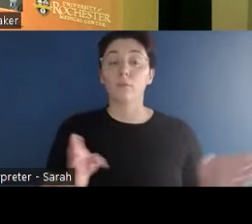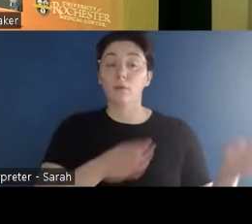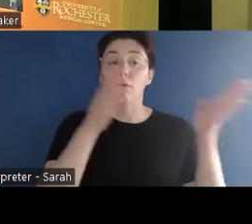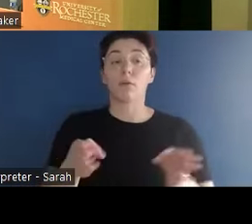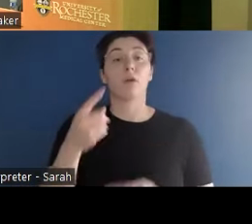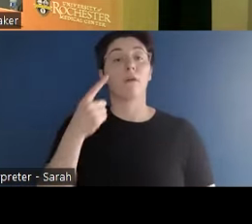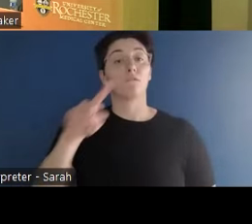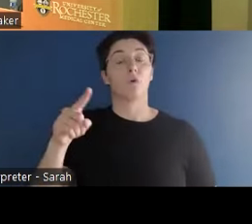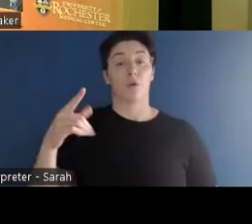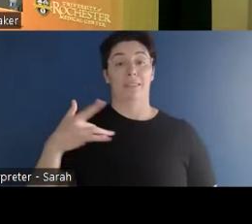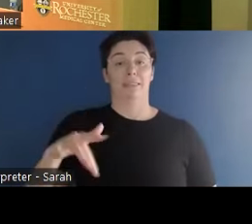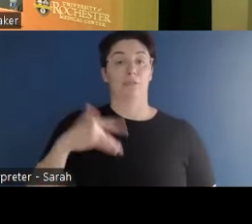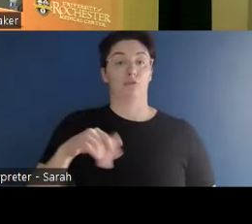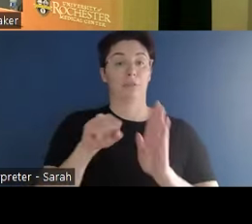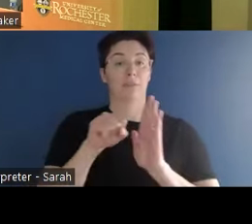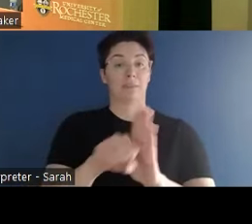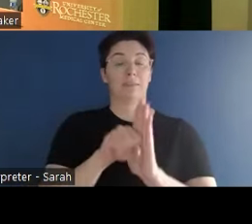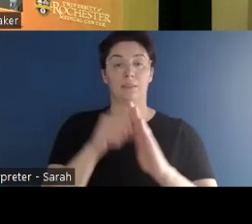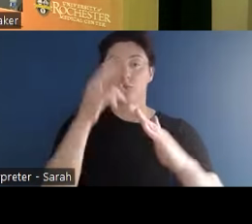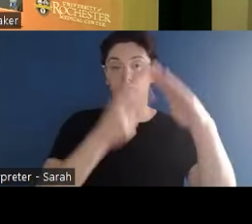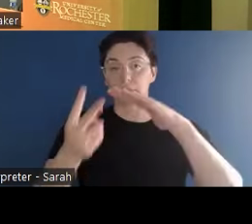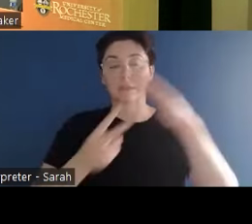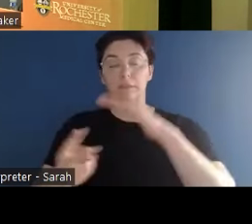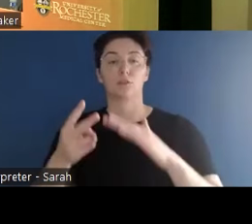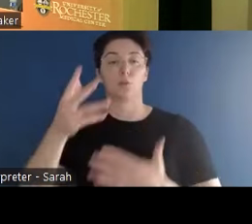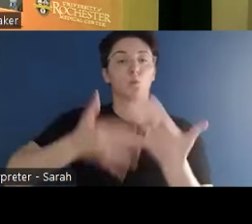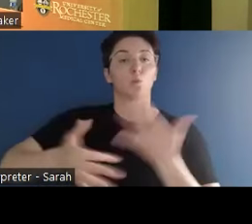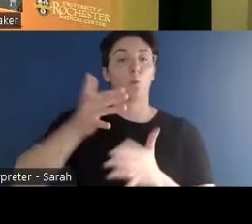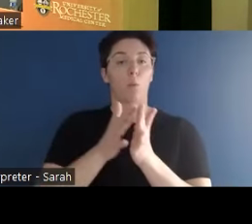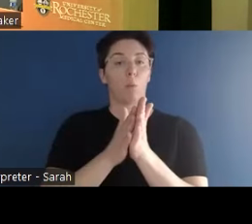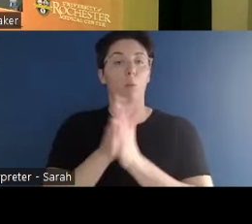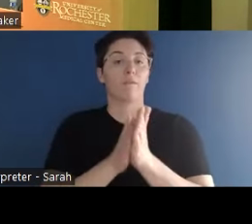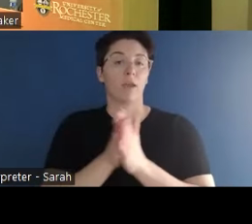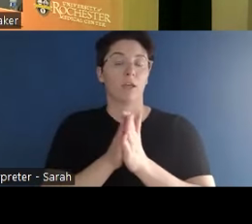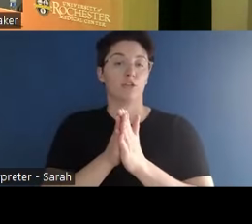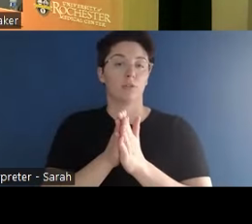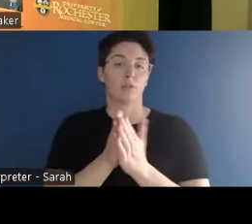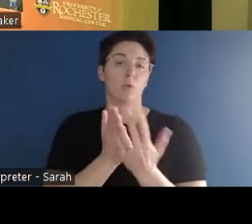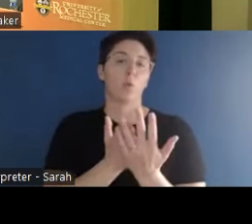symptoms predicting social motiv predicting social motivation through emotion regulation